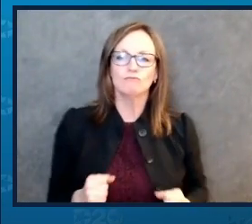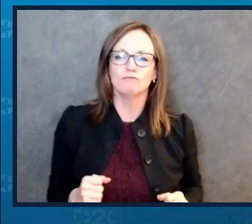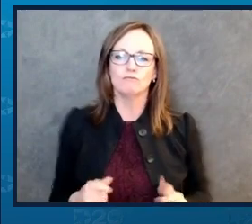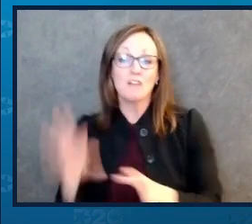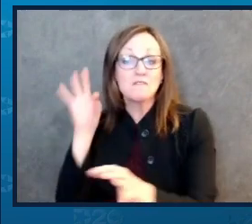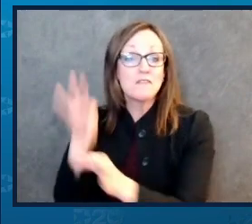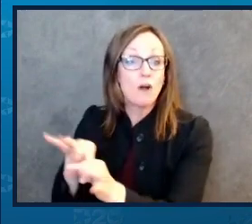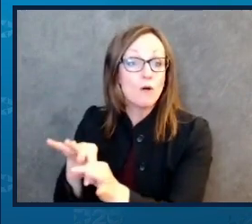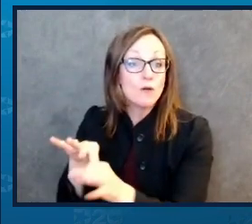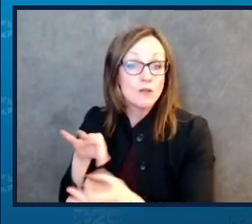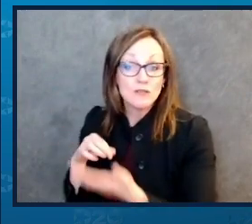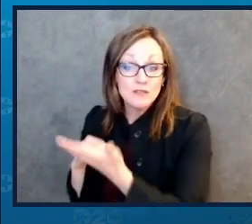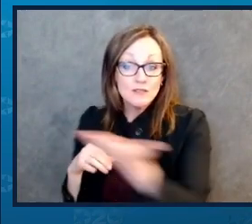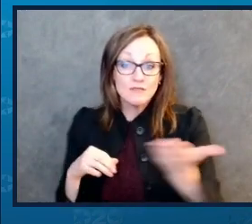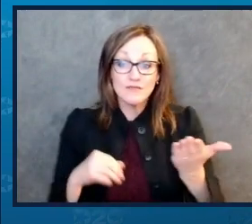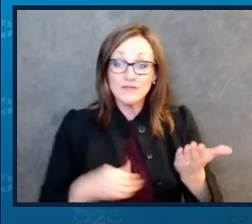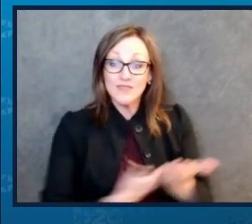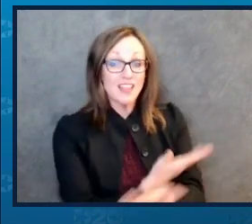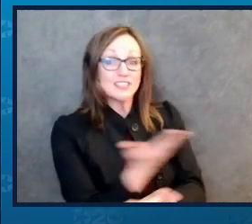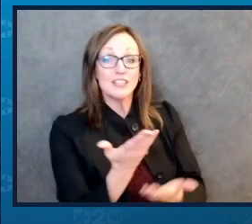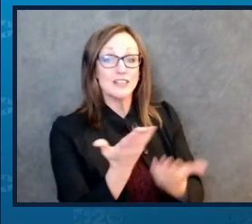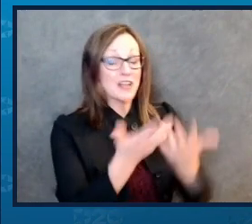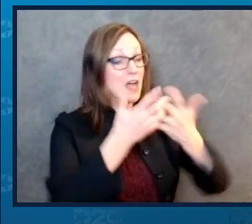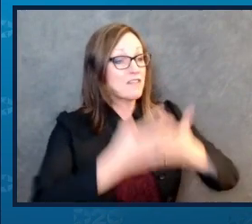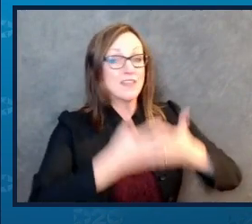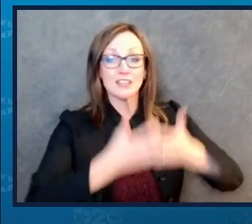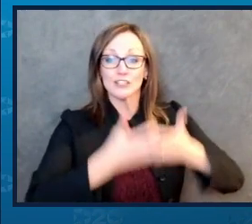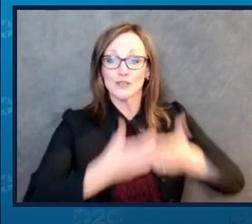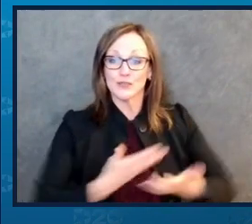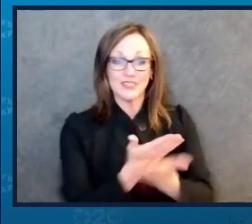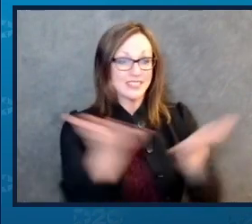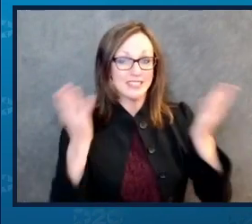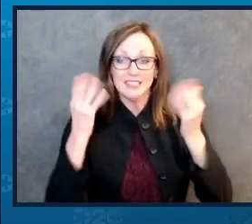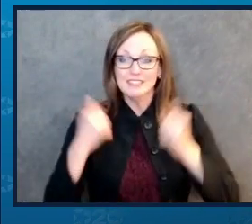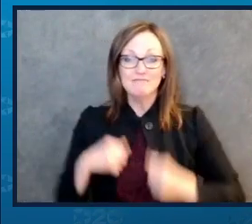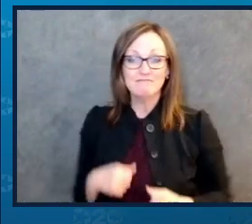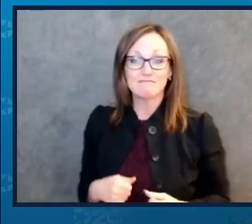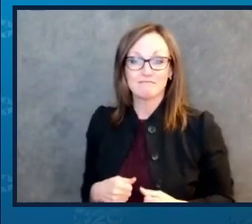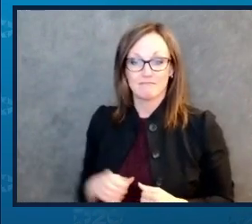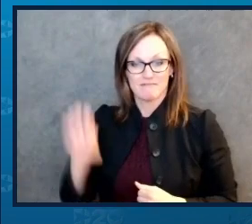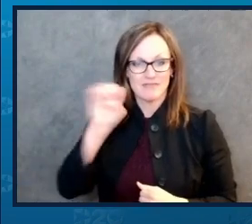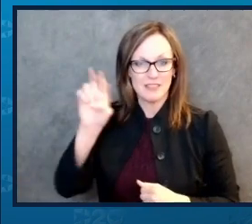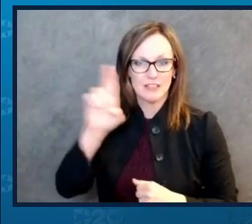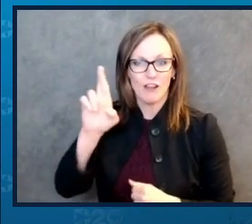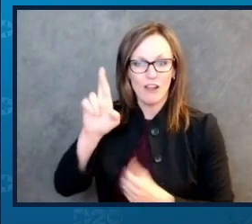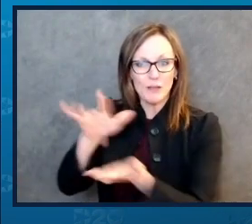FROM THE BALLOT BOX TO THE FACTORY FLOOR, FROM HER LIVING